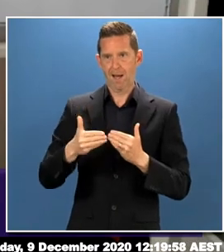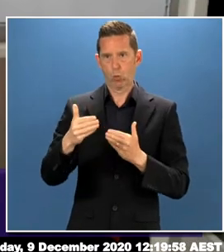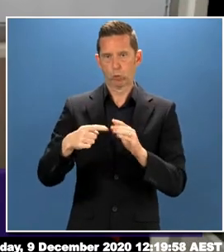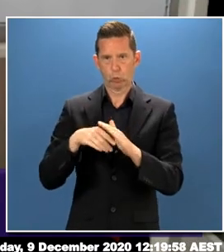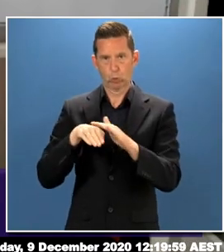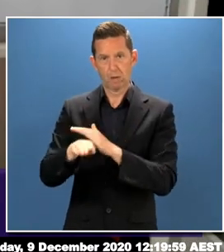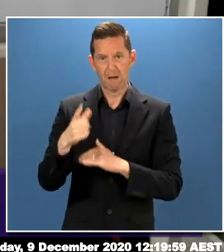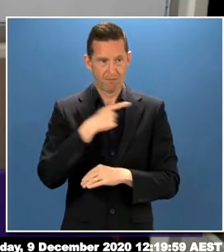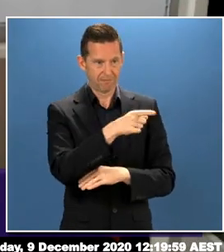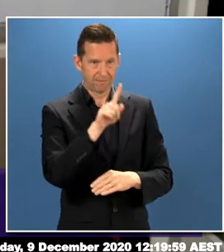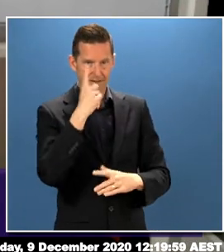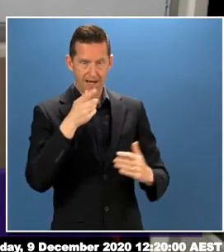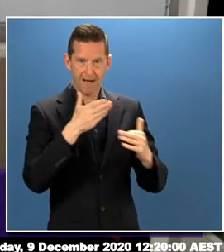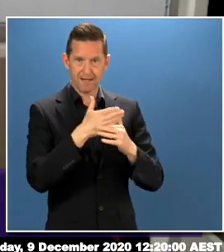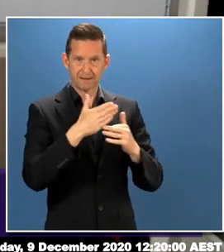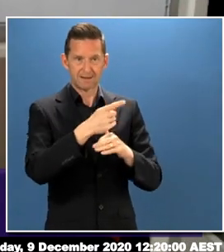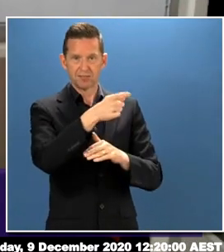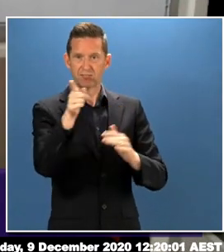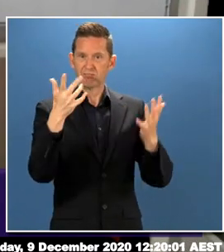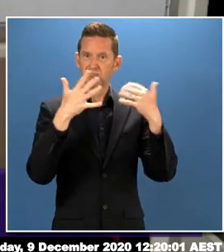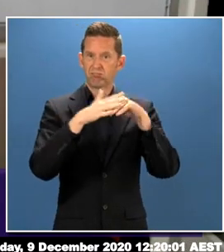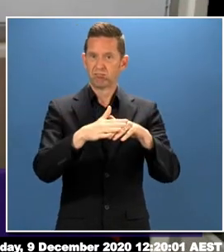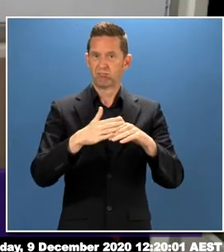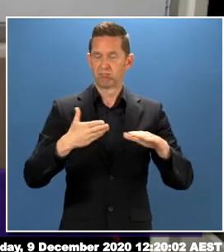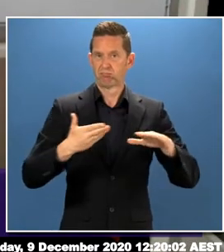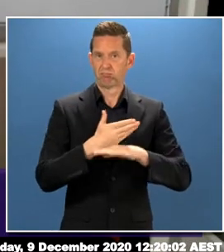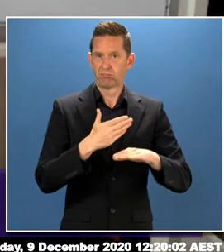to mainstream employment places where I can put young people